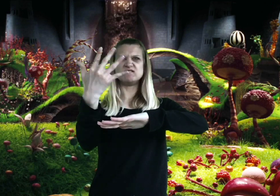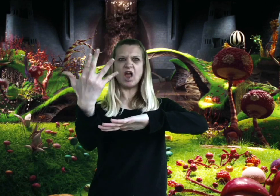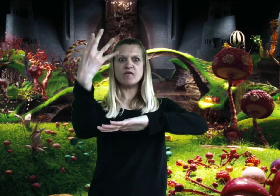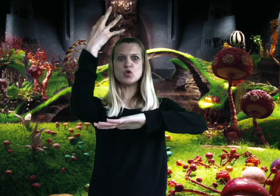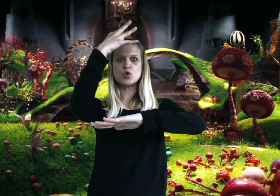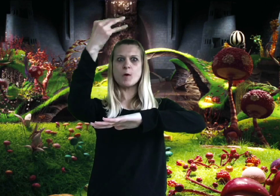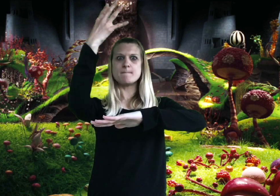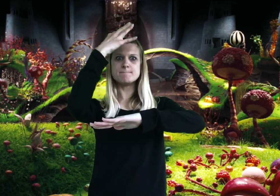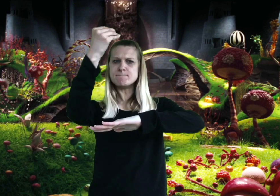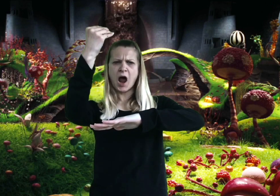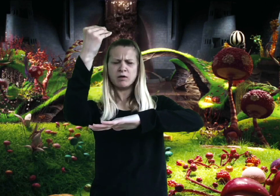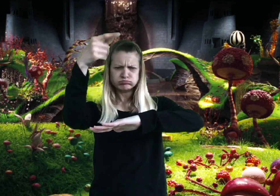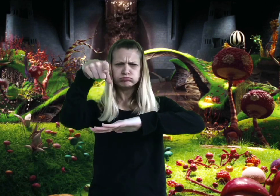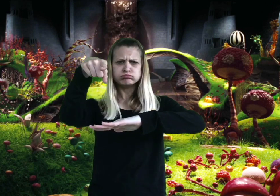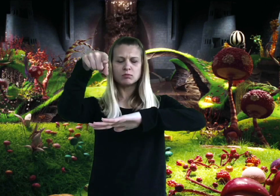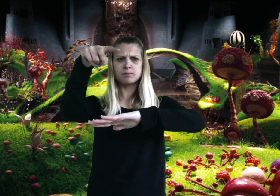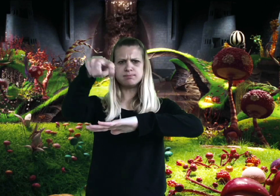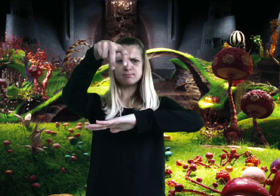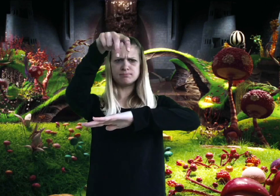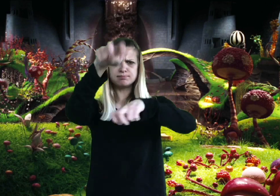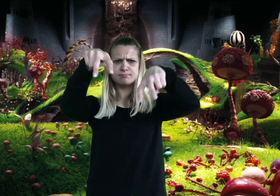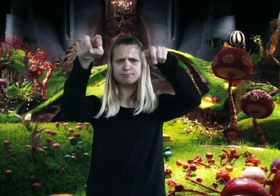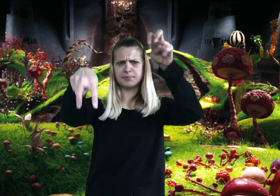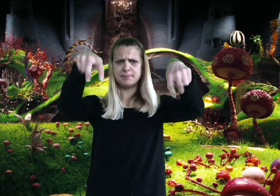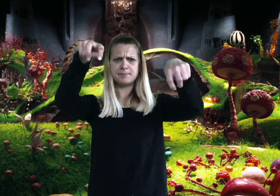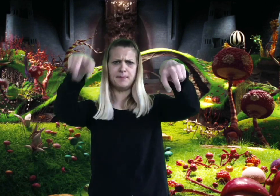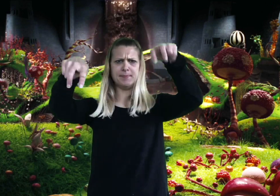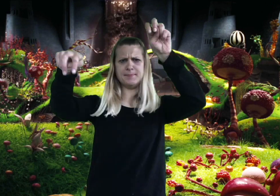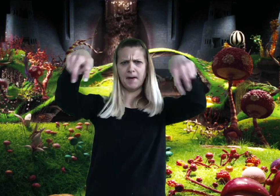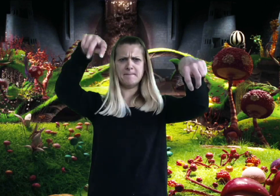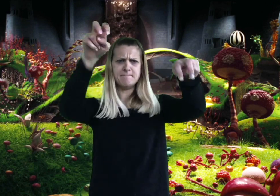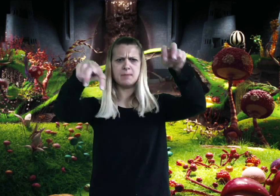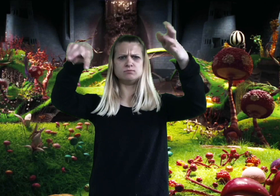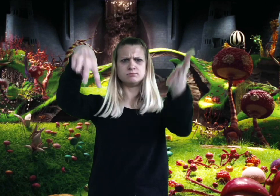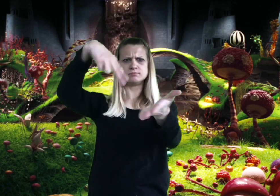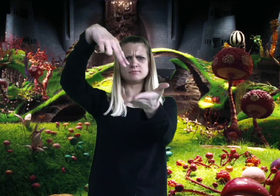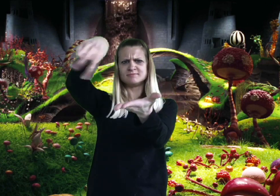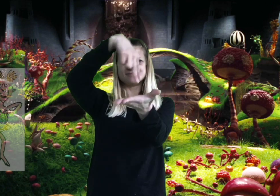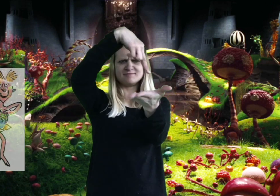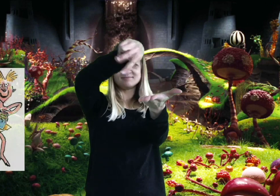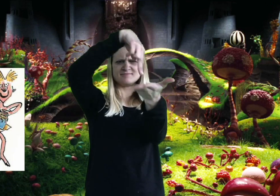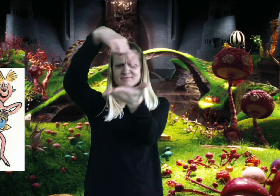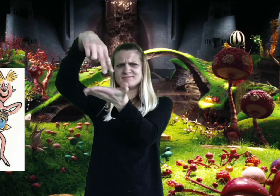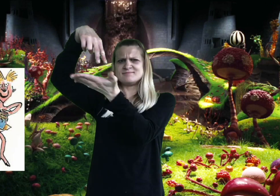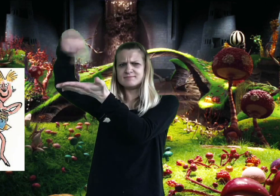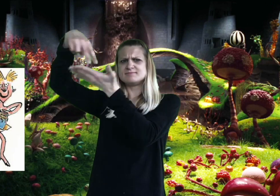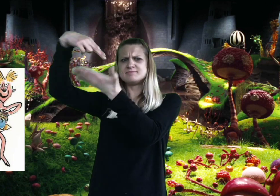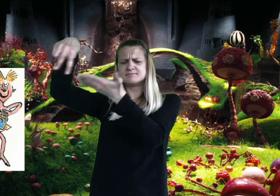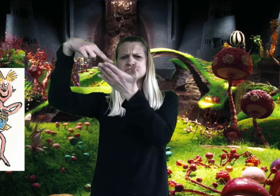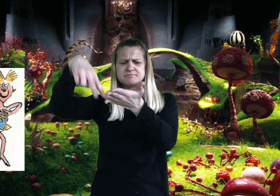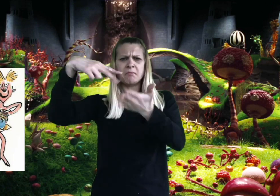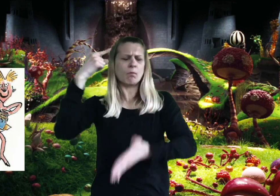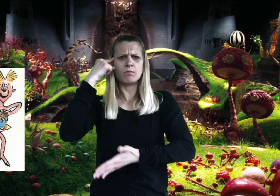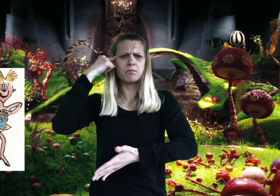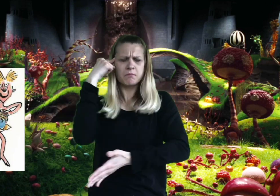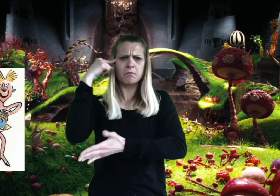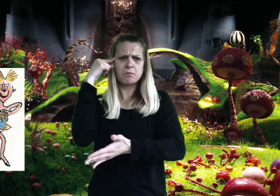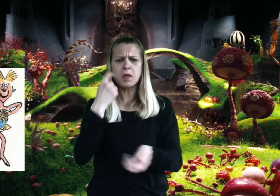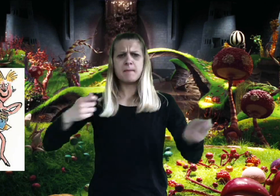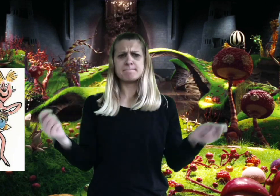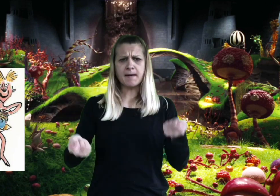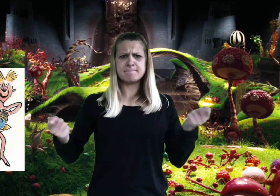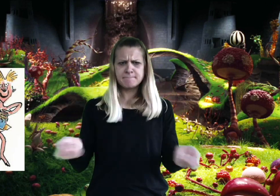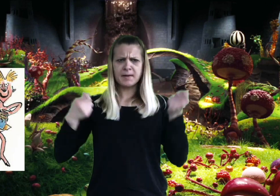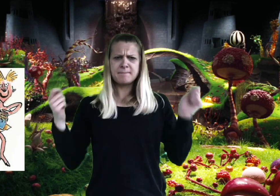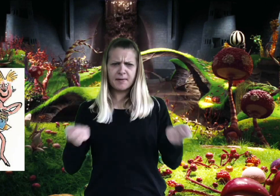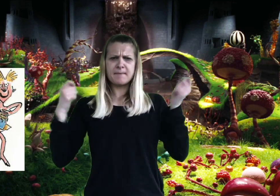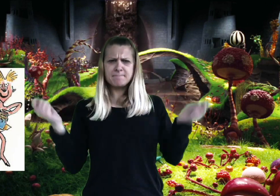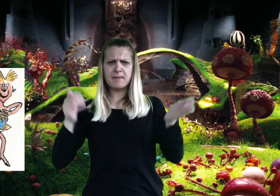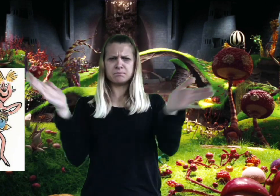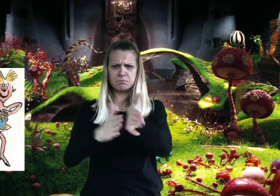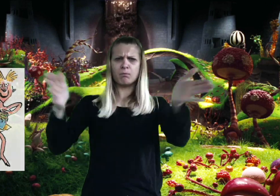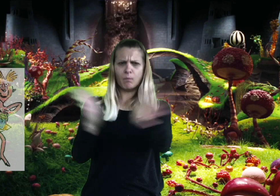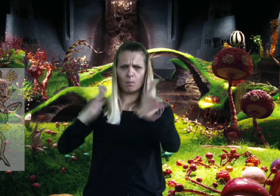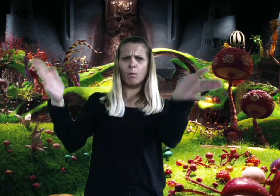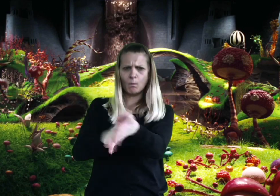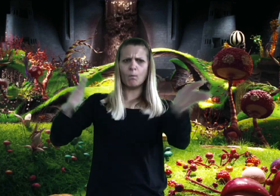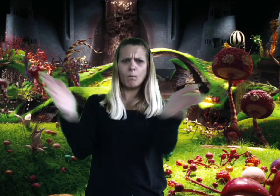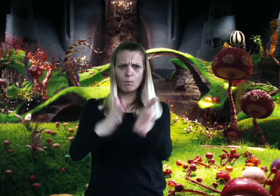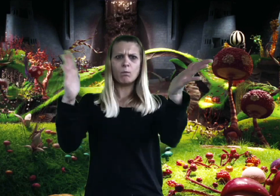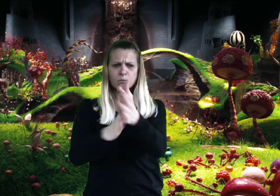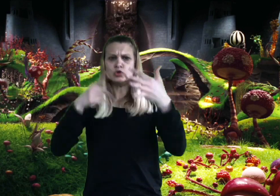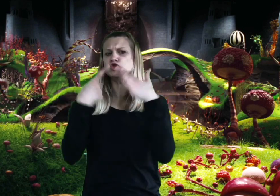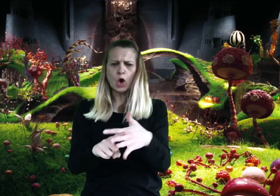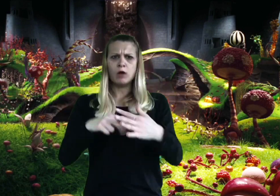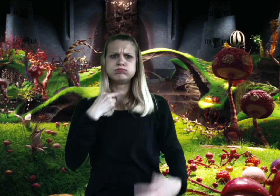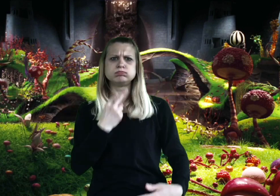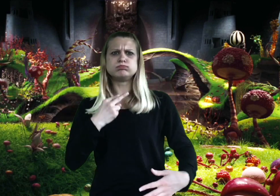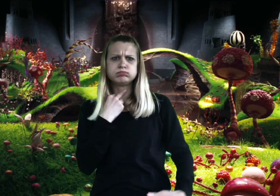of the river suddenly began hopping and dancing about and beating wildly upon a number of very small drums.